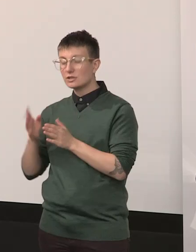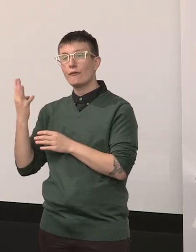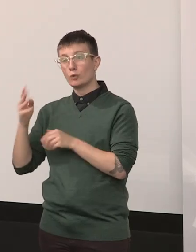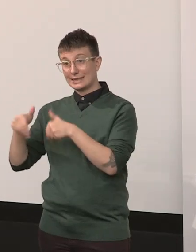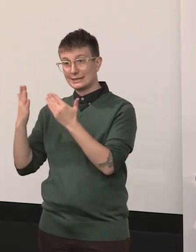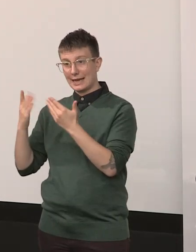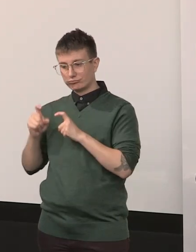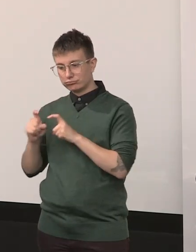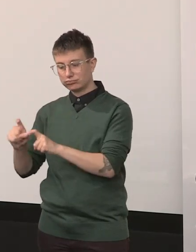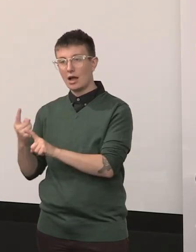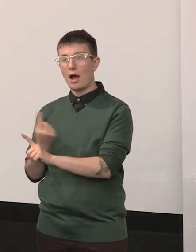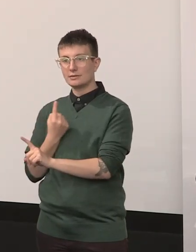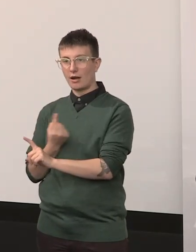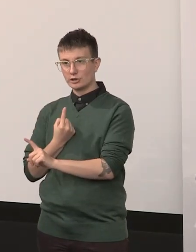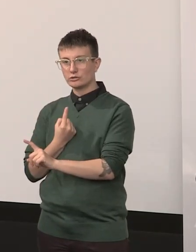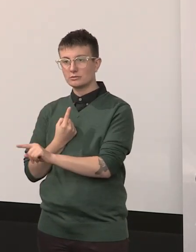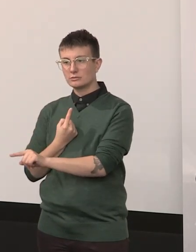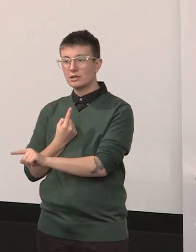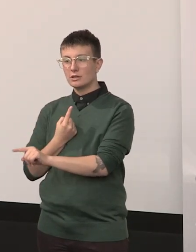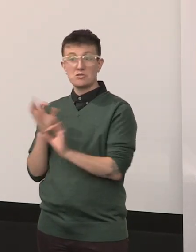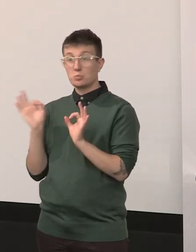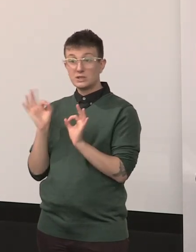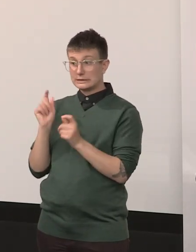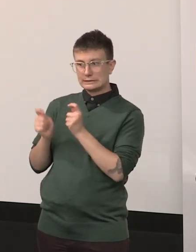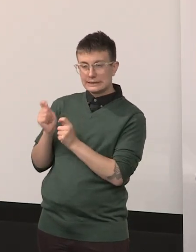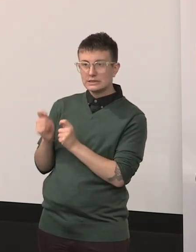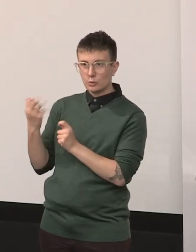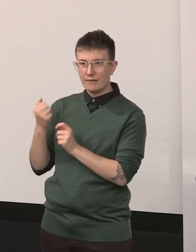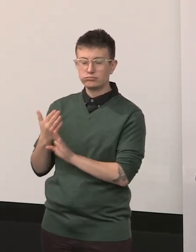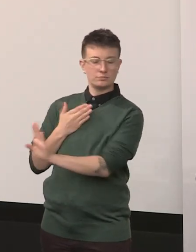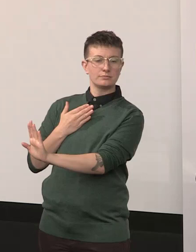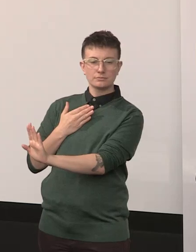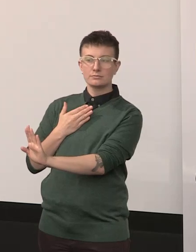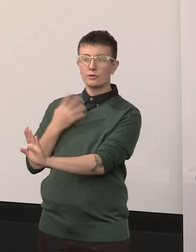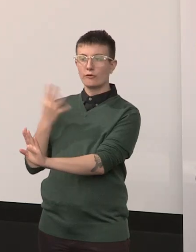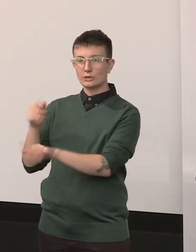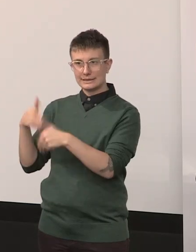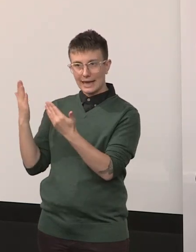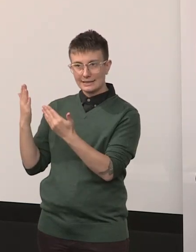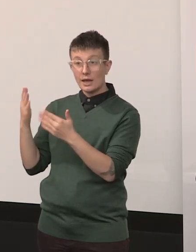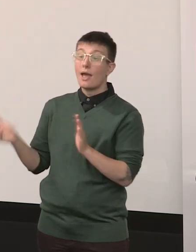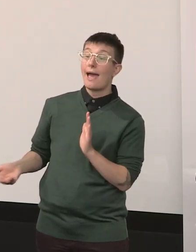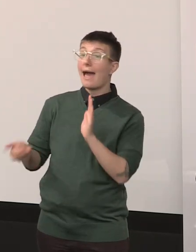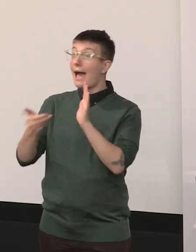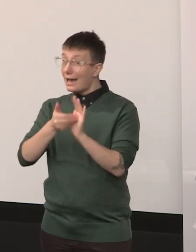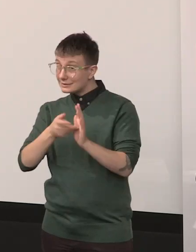management, which is 14 days' isolation, which we have had in place for several months. There was no routine testing